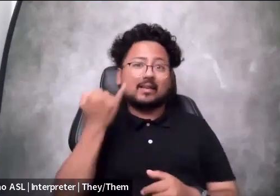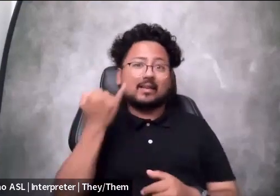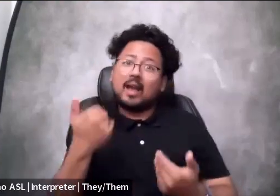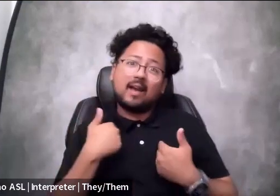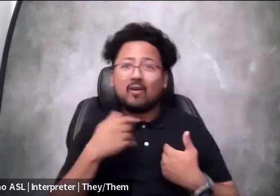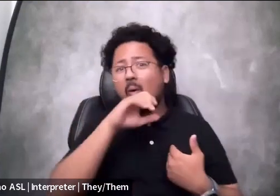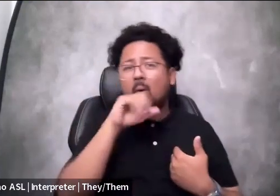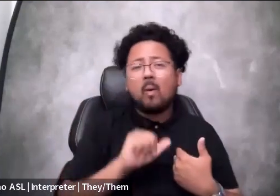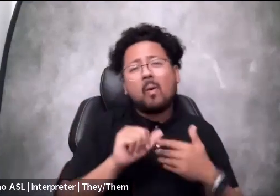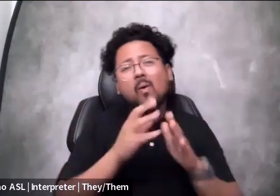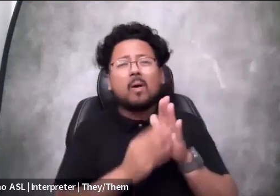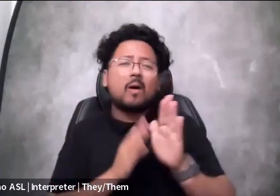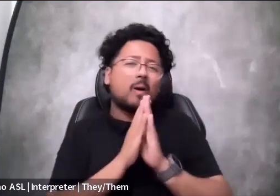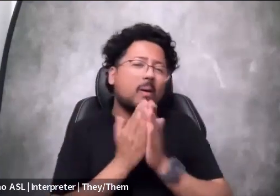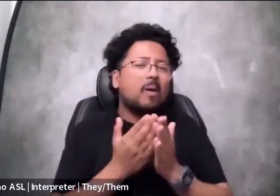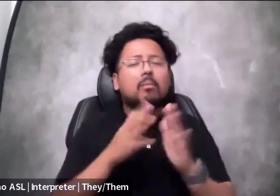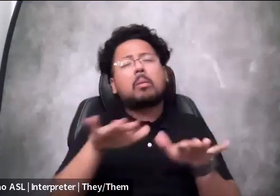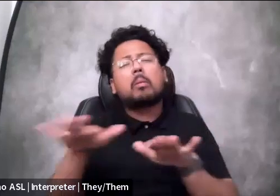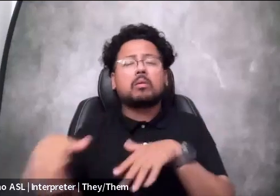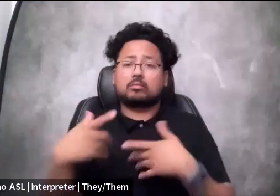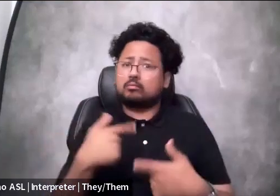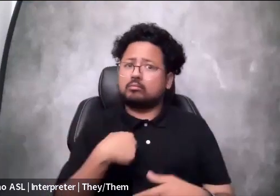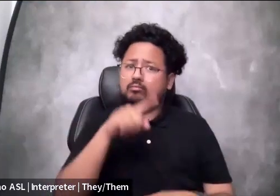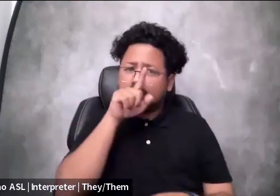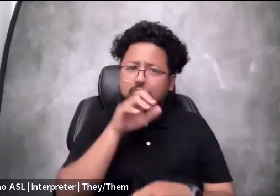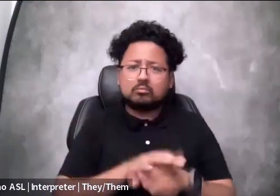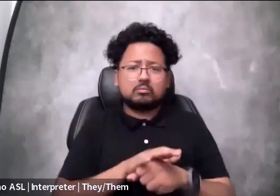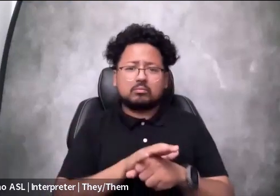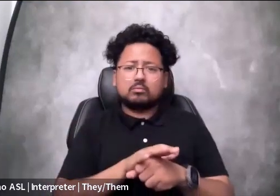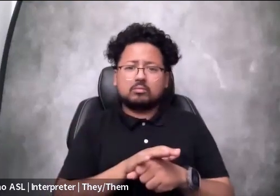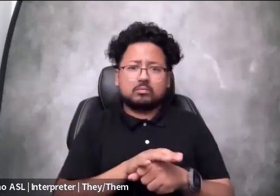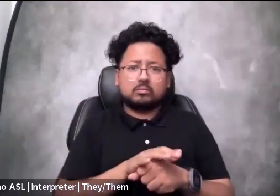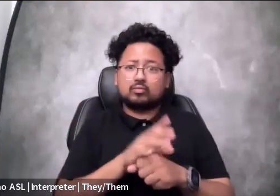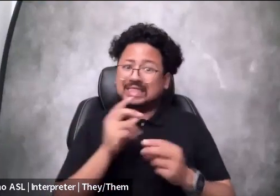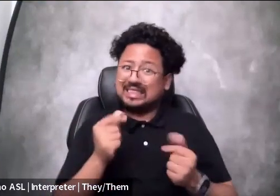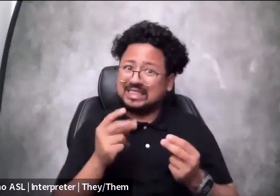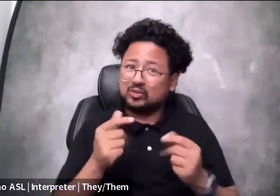blah, blah, blah. And I promise you, I will not get out to them. I will not get to them very quickly, but I will get to them.